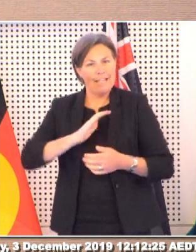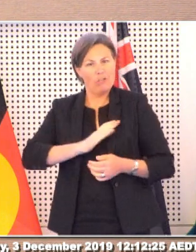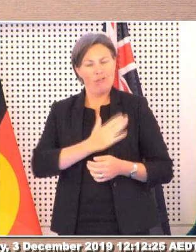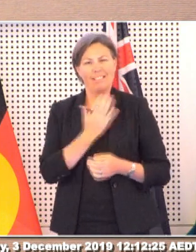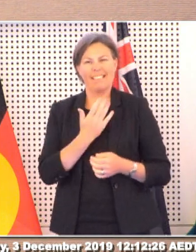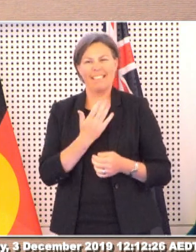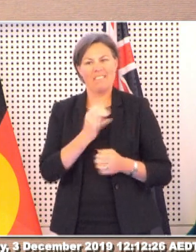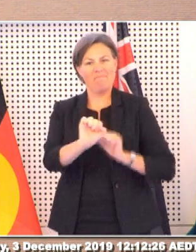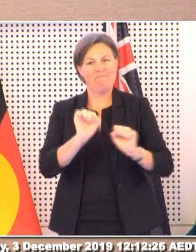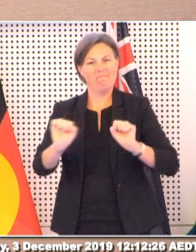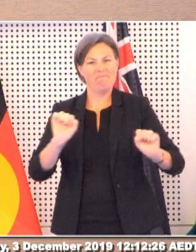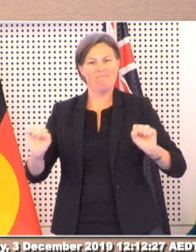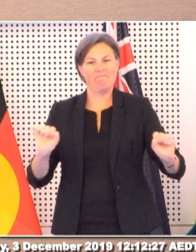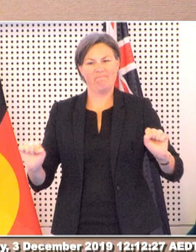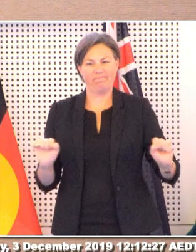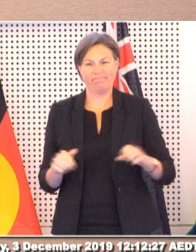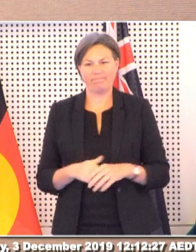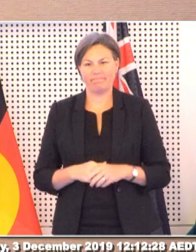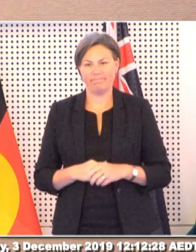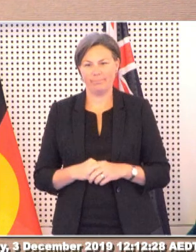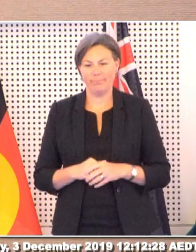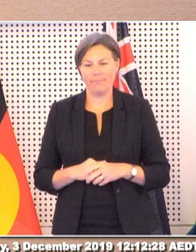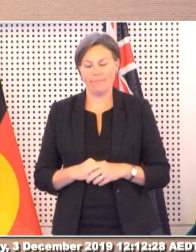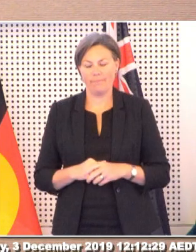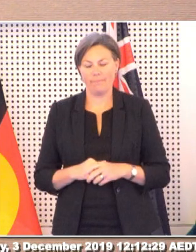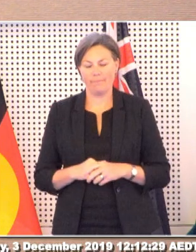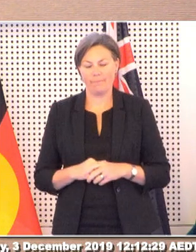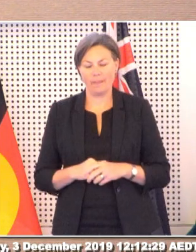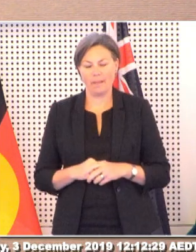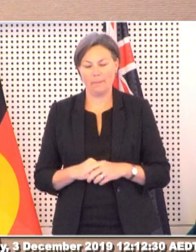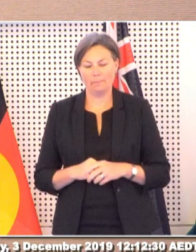They talked about things that they could do themselves, which were about building